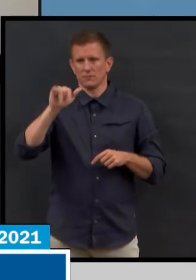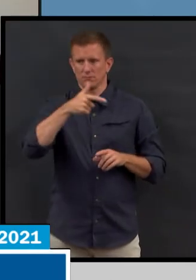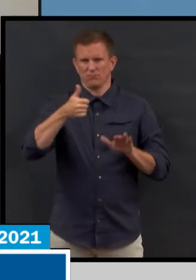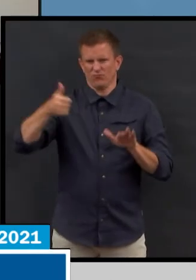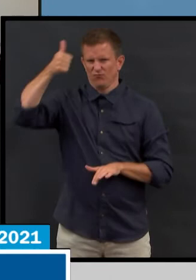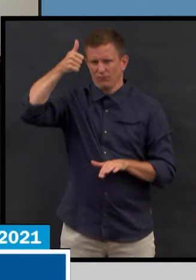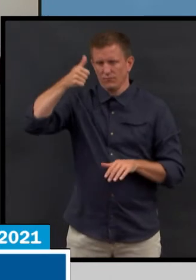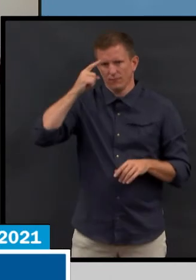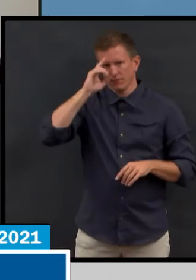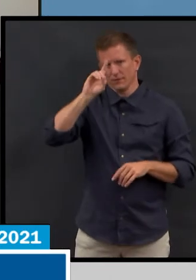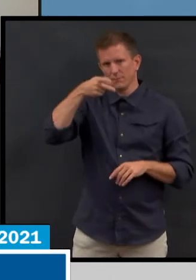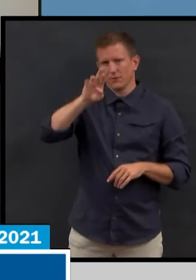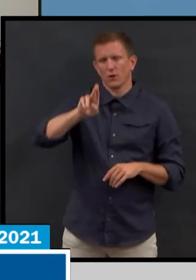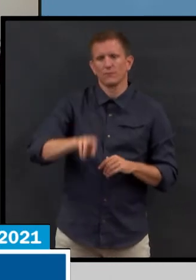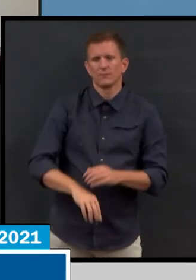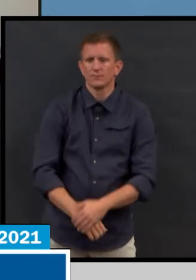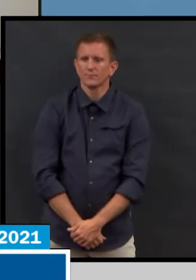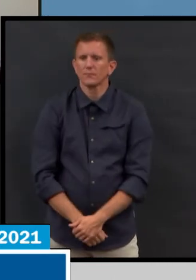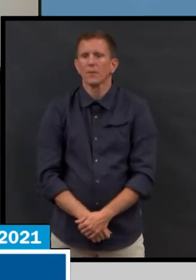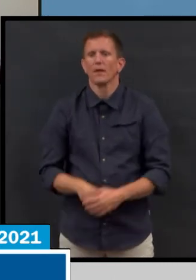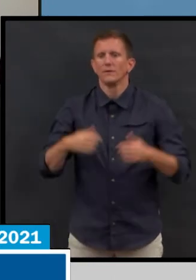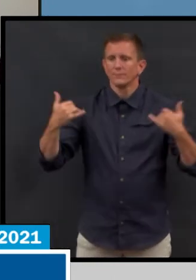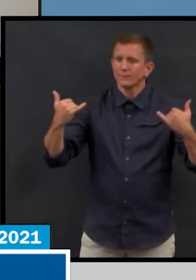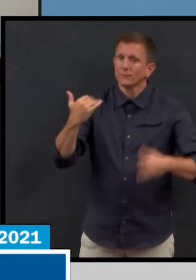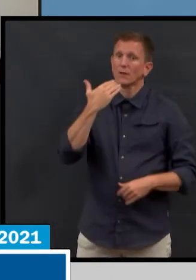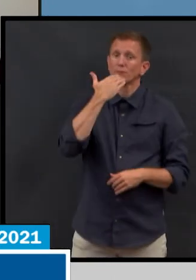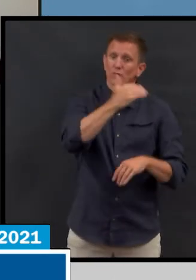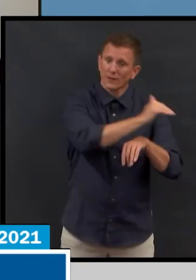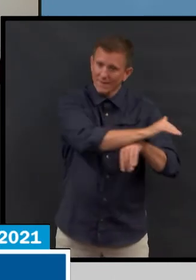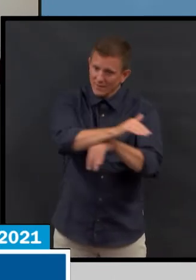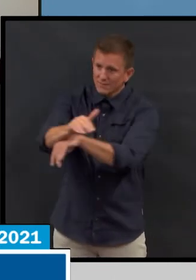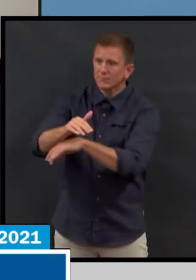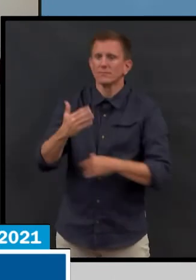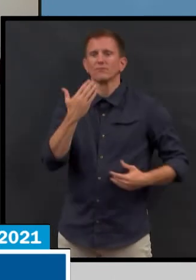you for welcoming denver parks and recreation to this cabinet in the community this evening